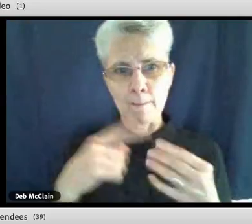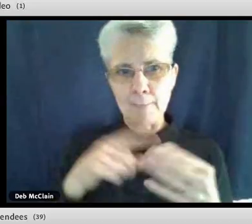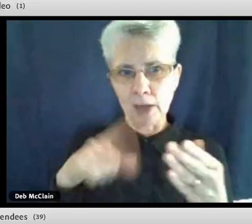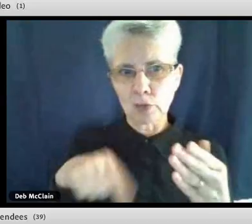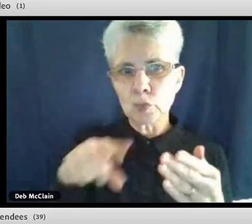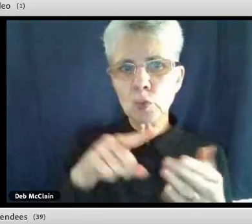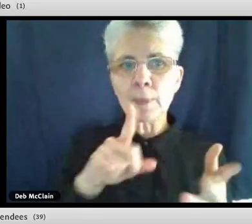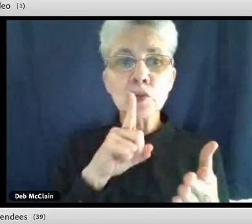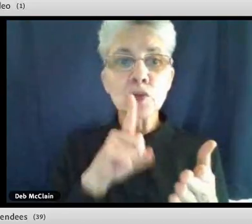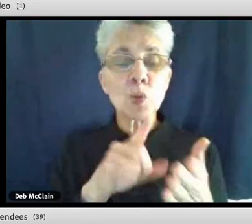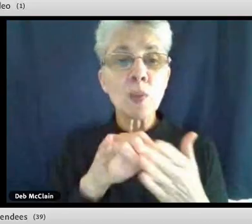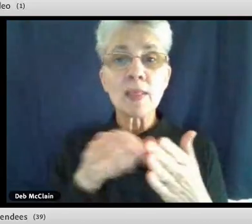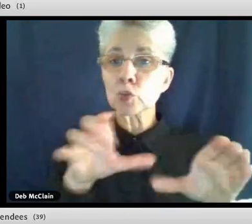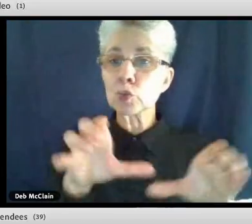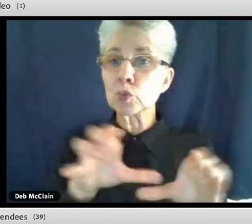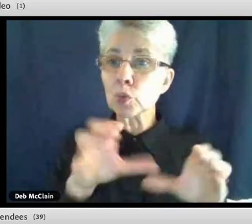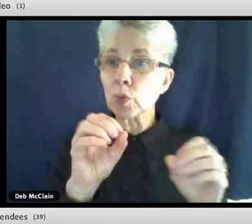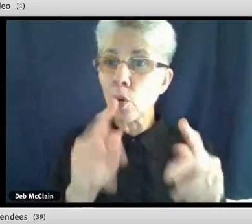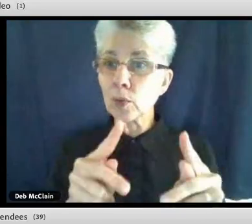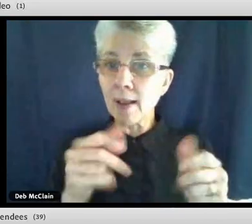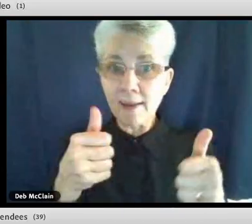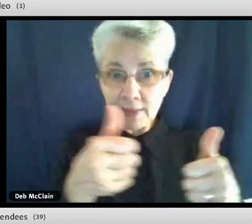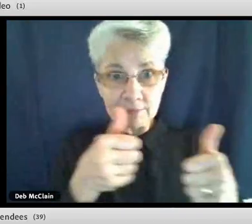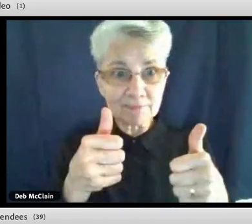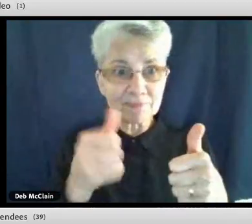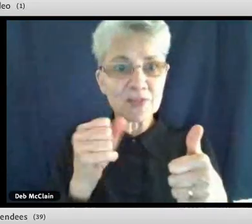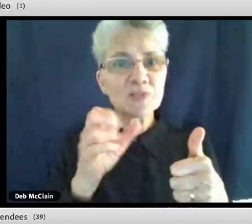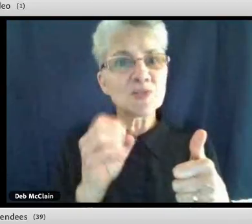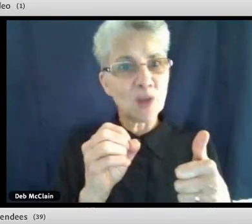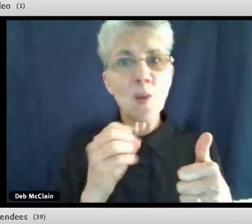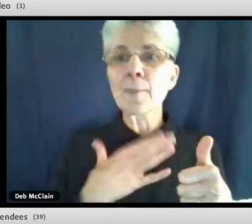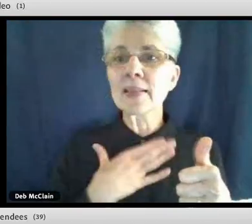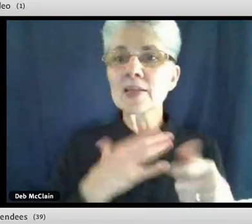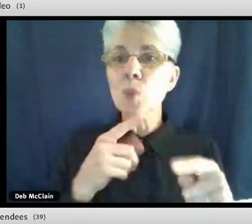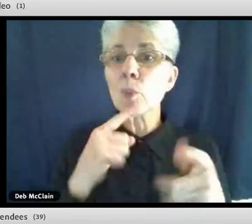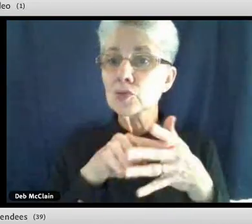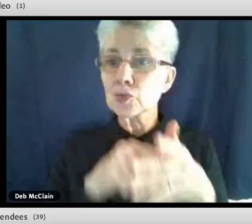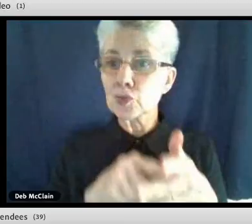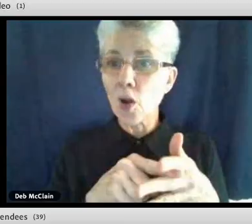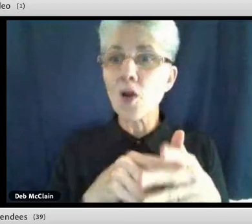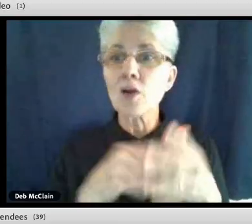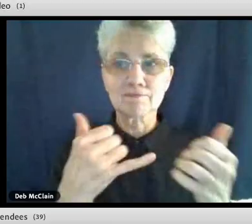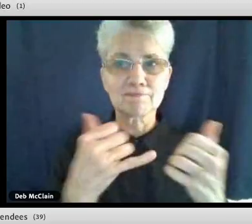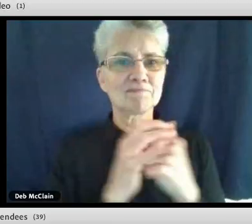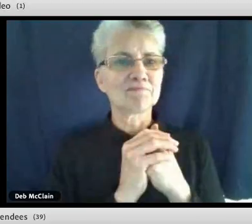and I just want to know that you're doing okay, so just while we're getting started.